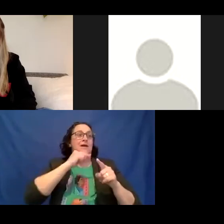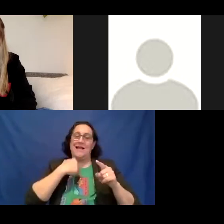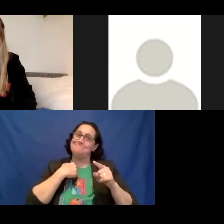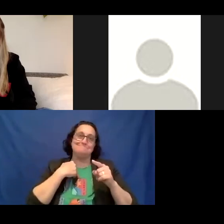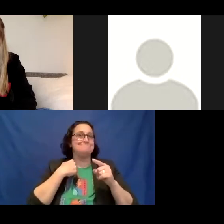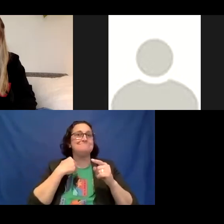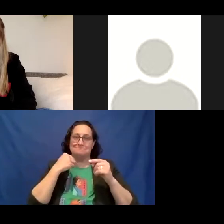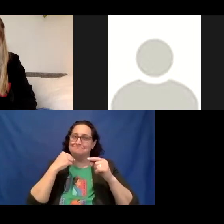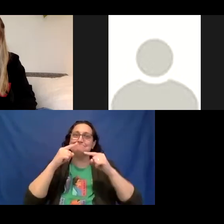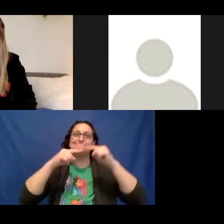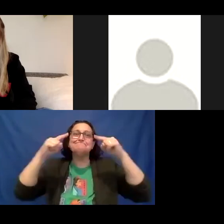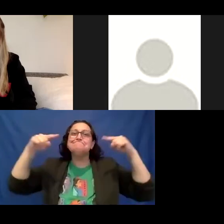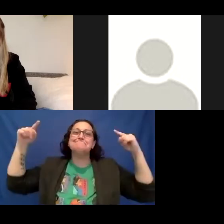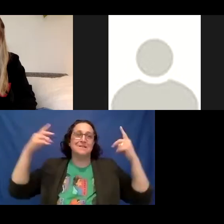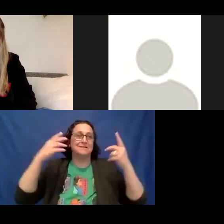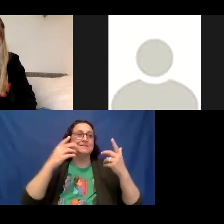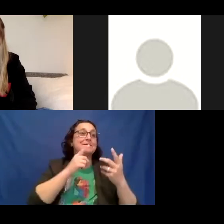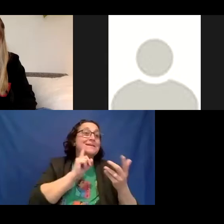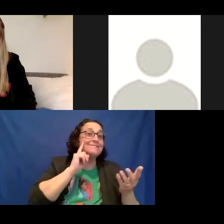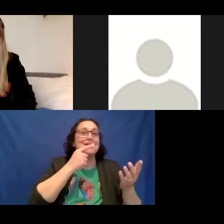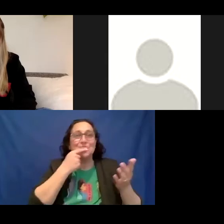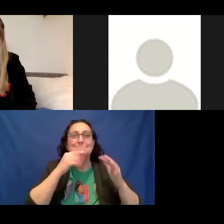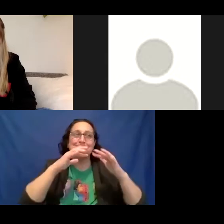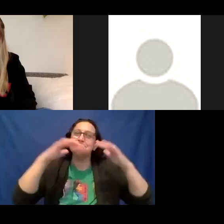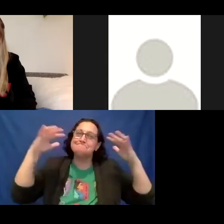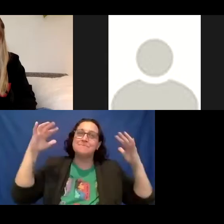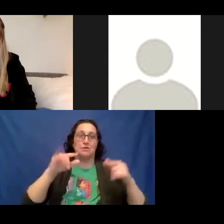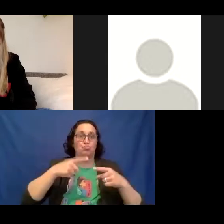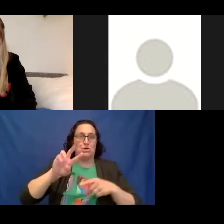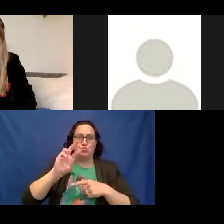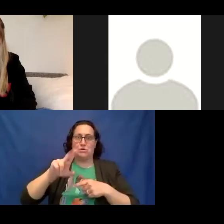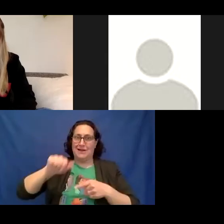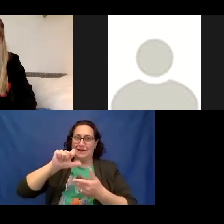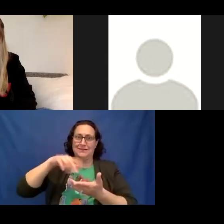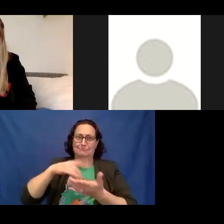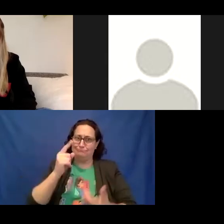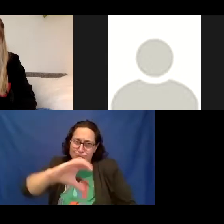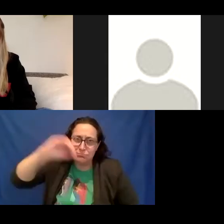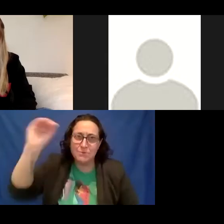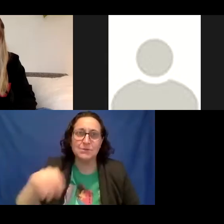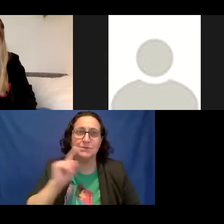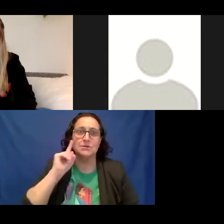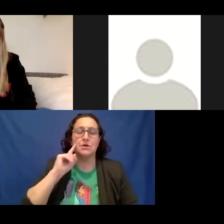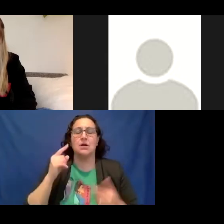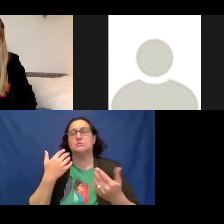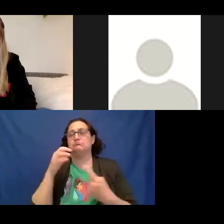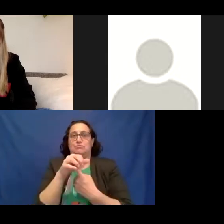faculty in the ASL program, and that's highly to be sought after, it's quite rare across